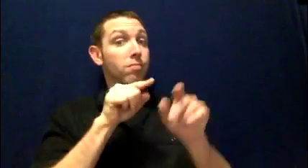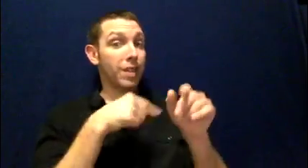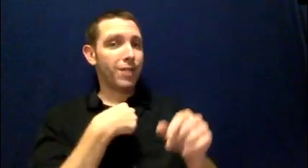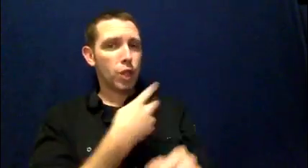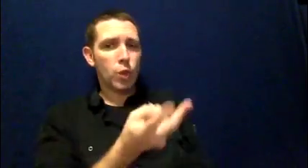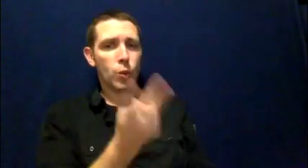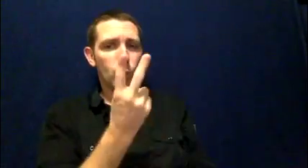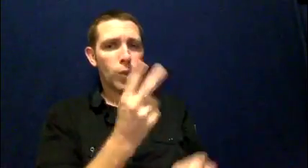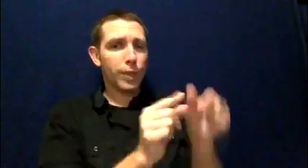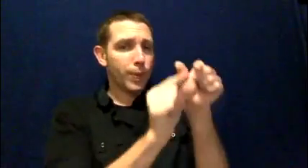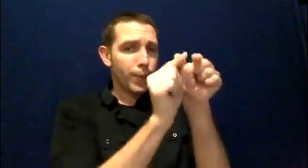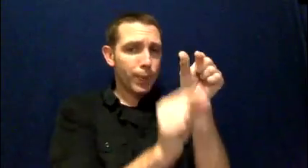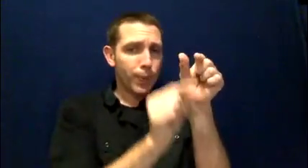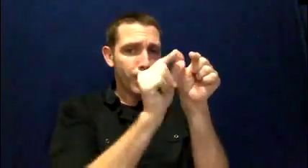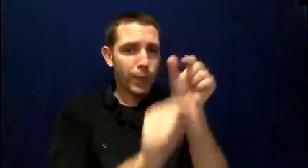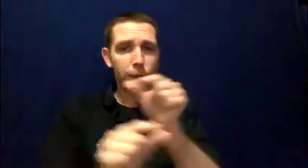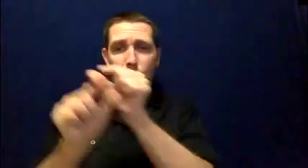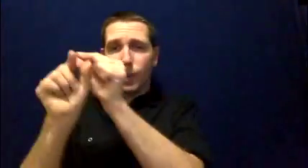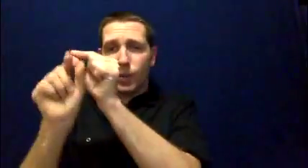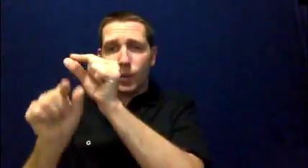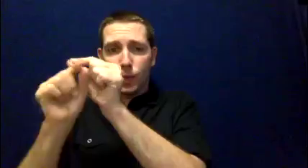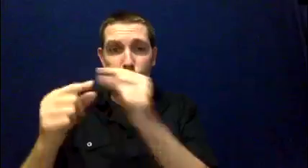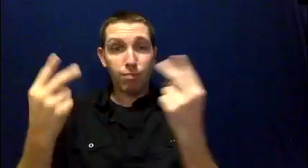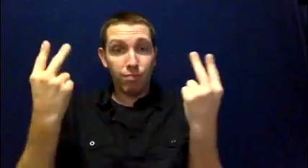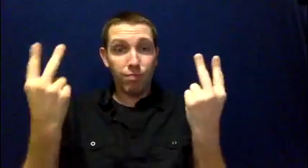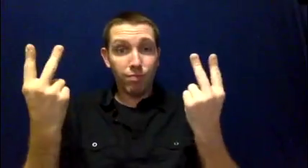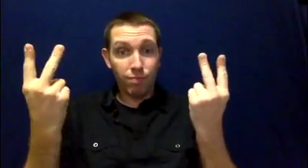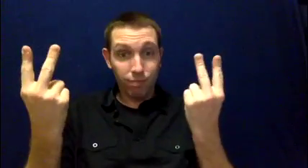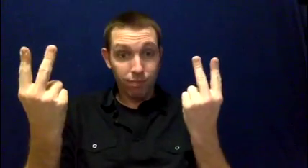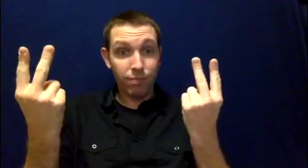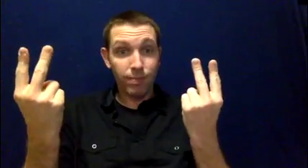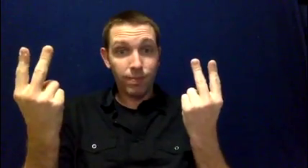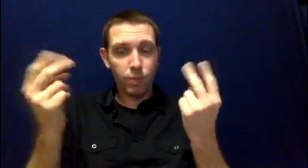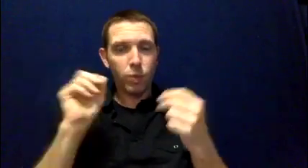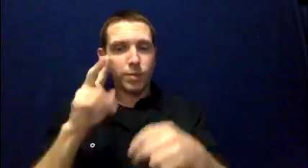Genes occur in pairs. and each parent passes on one of these two genes.